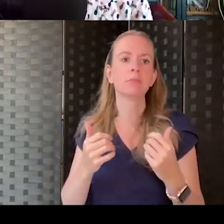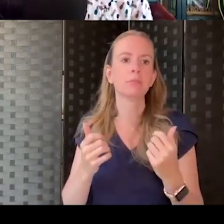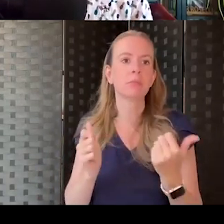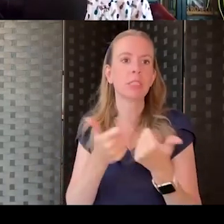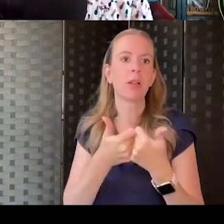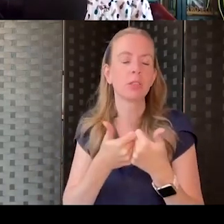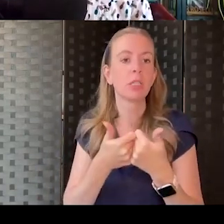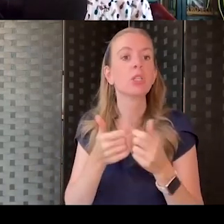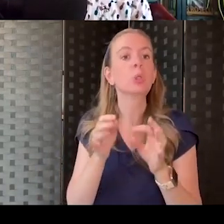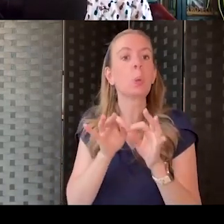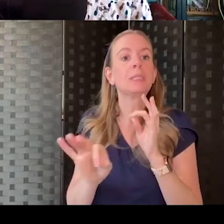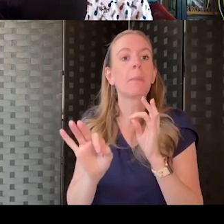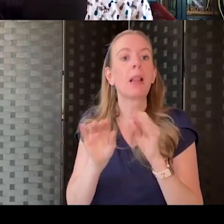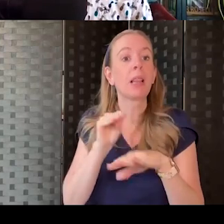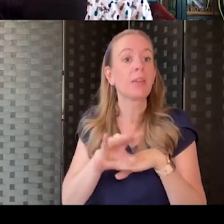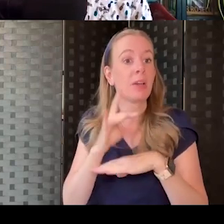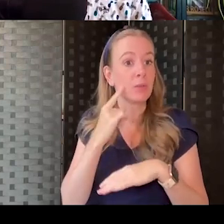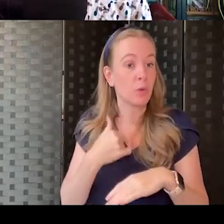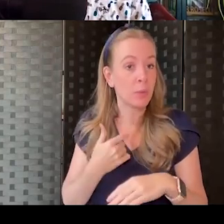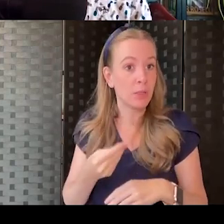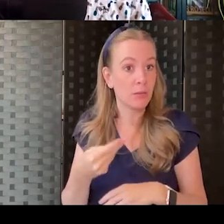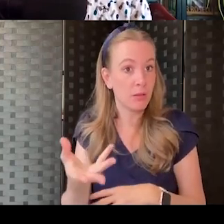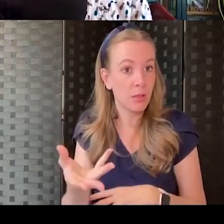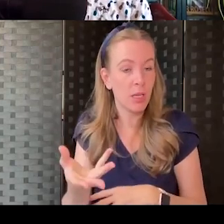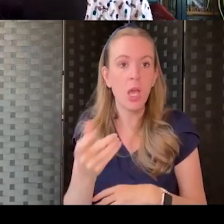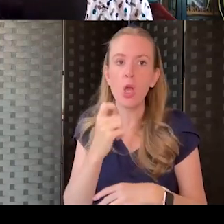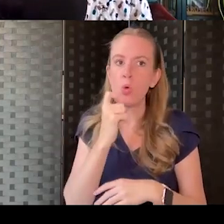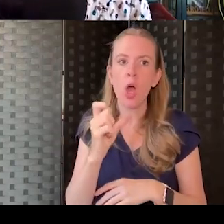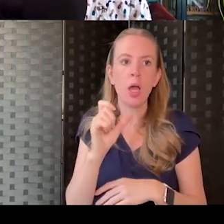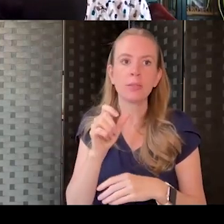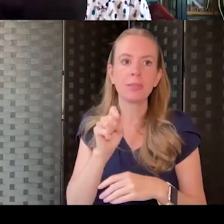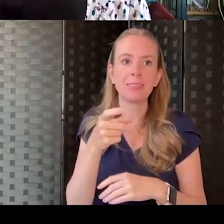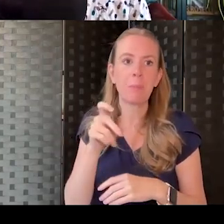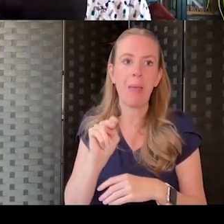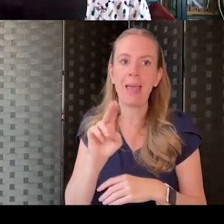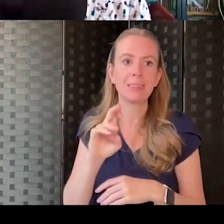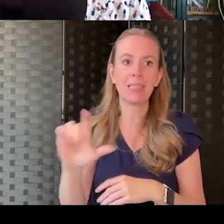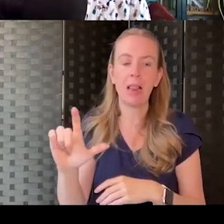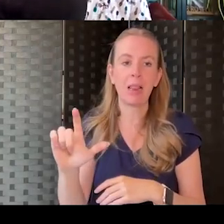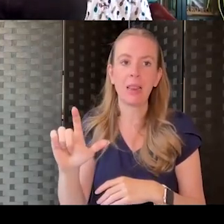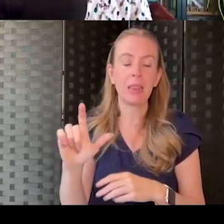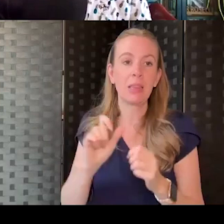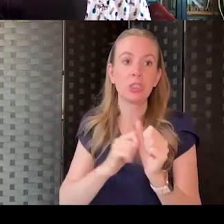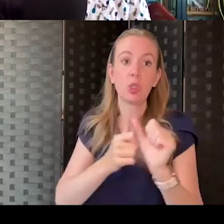advice I have is simply to not span cells ever of any kind, if you can avoid it. If you have no